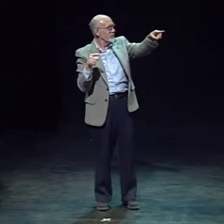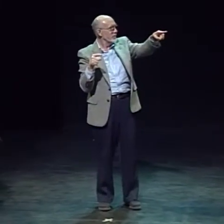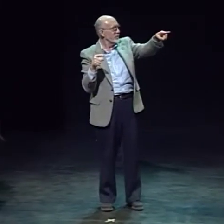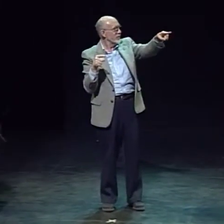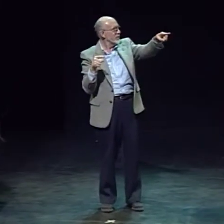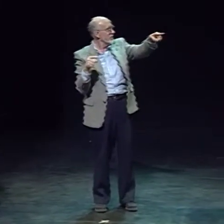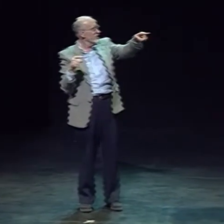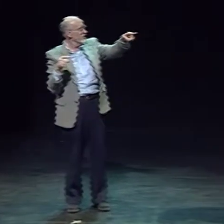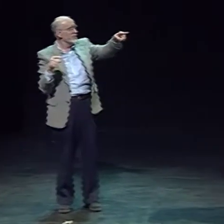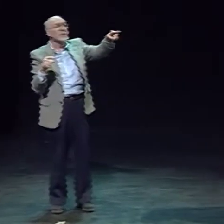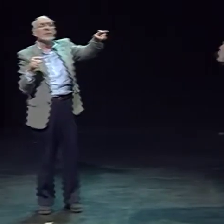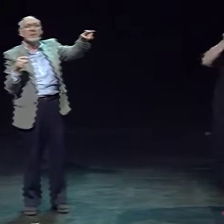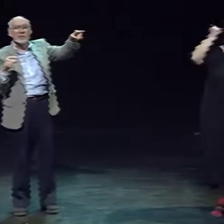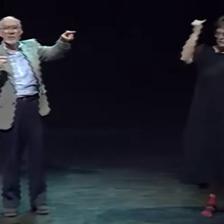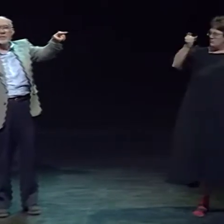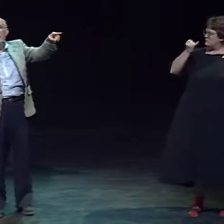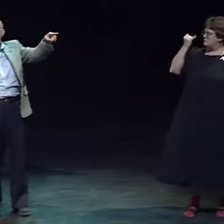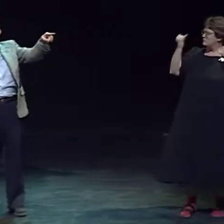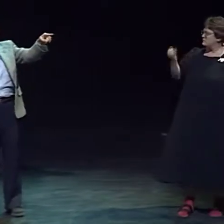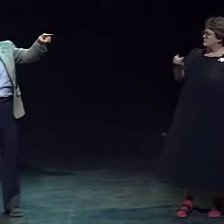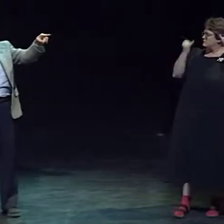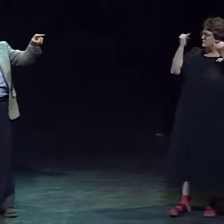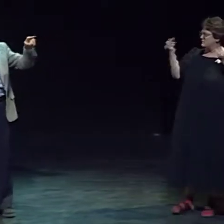AND HOW ABOUT OVER HERE? WHAT DID YOU SEE?